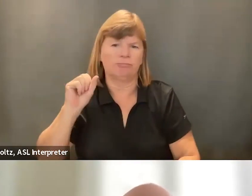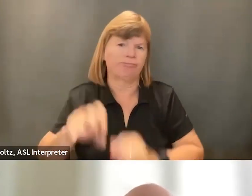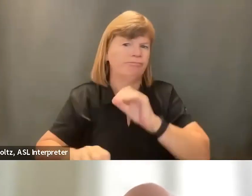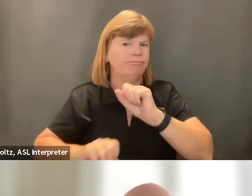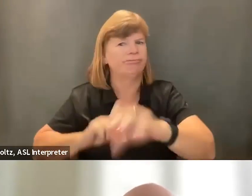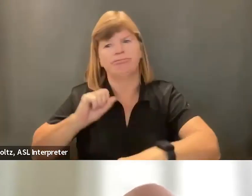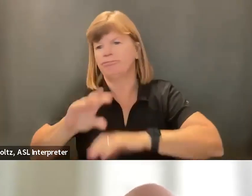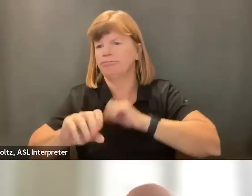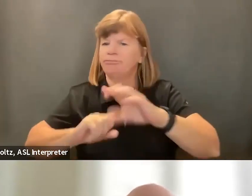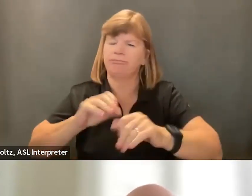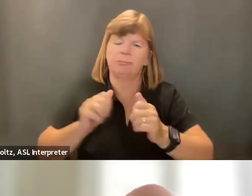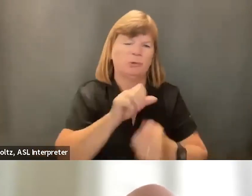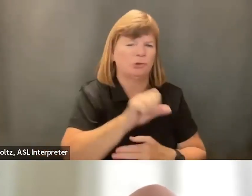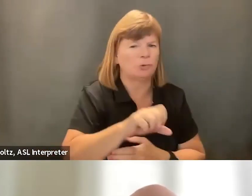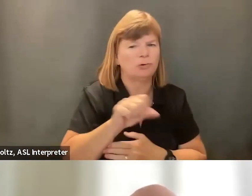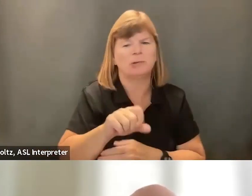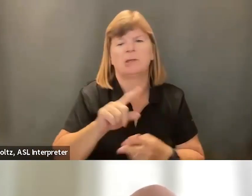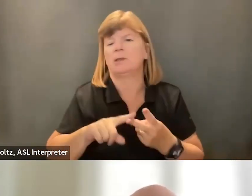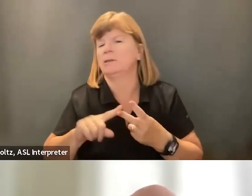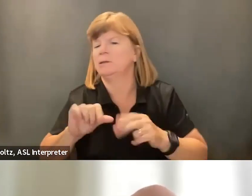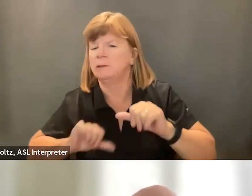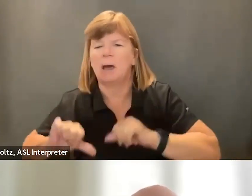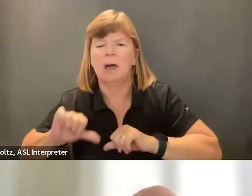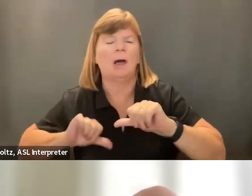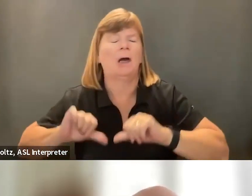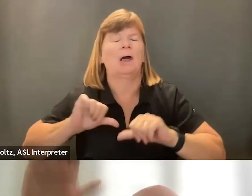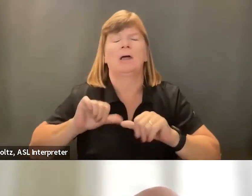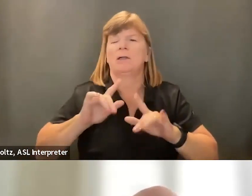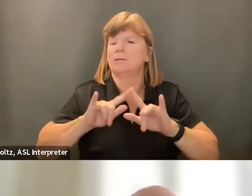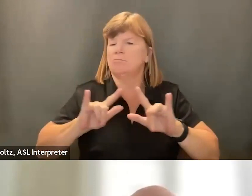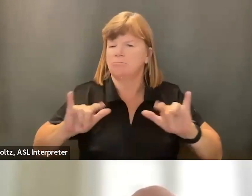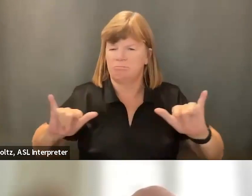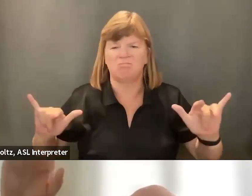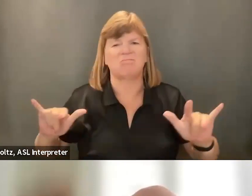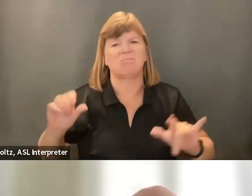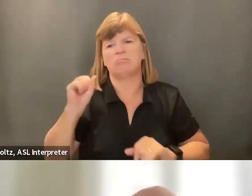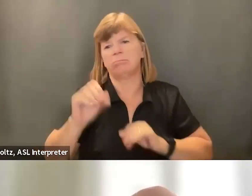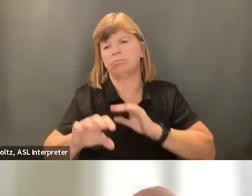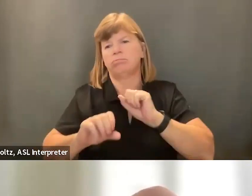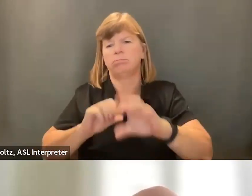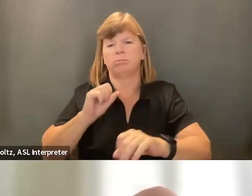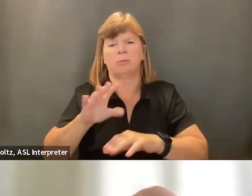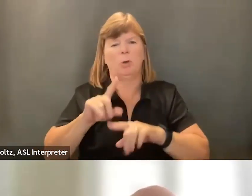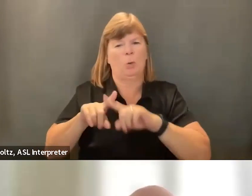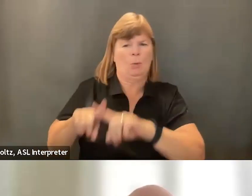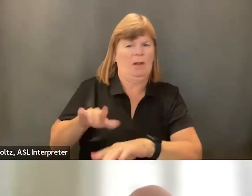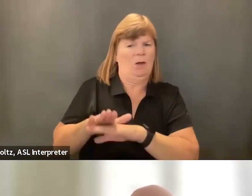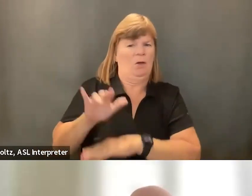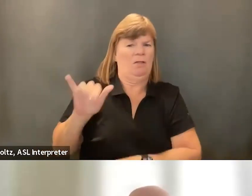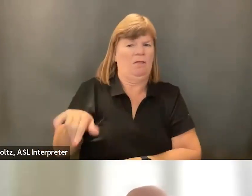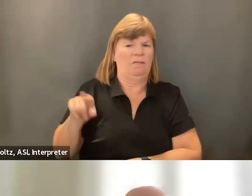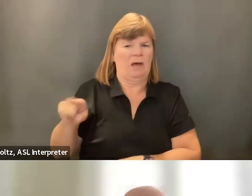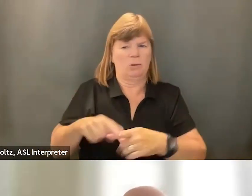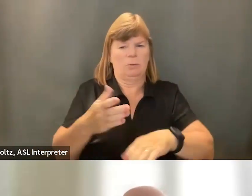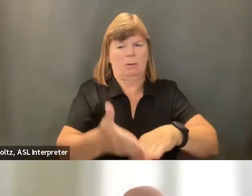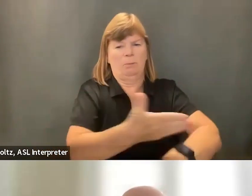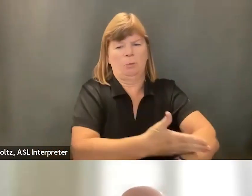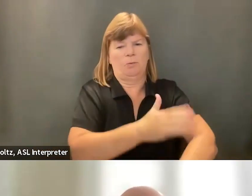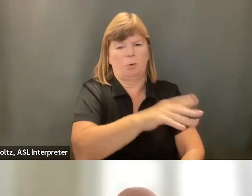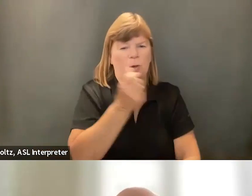with social studies science uh so forth and and rely on that to improve comprehension but I think